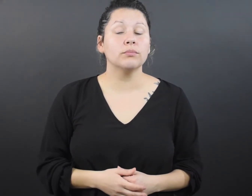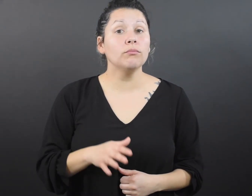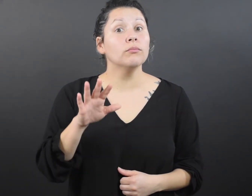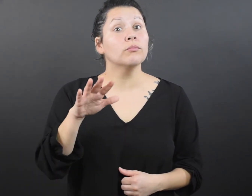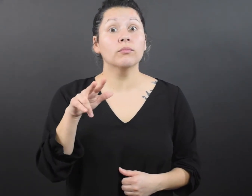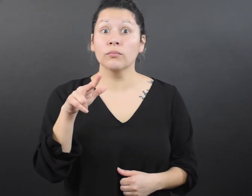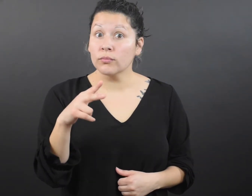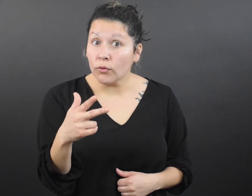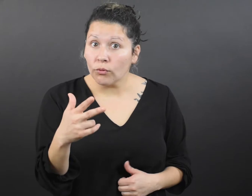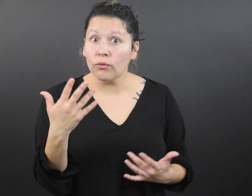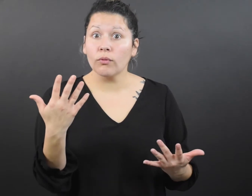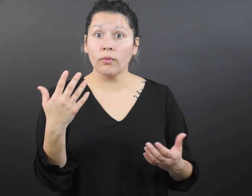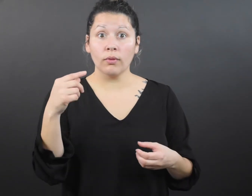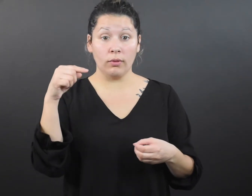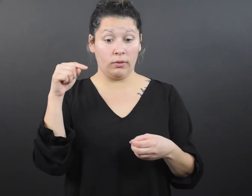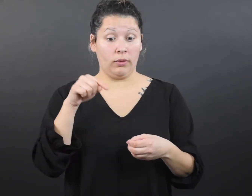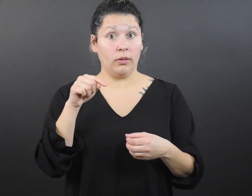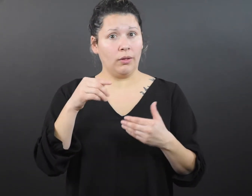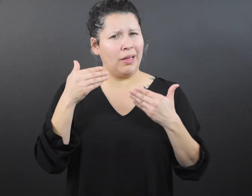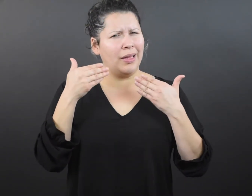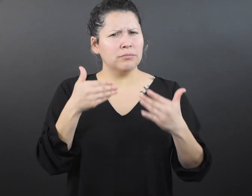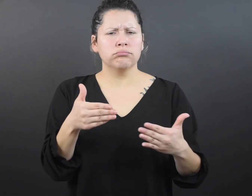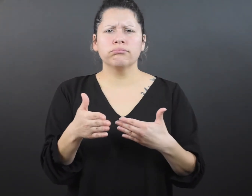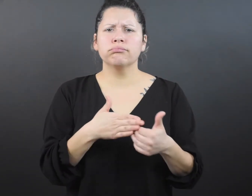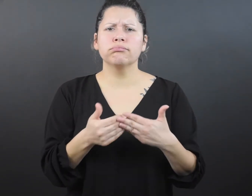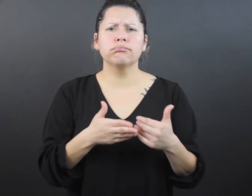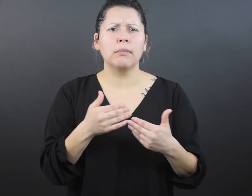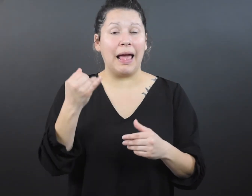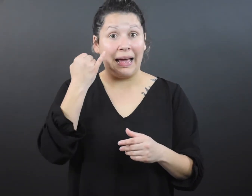● Used whether or not you have symptoms.